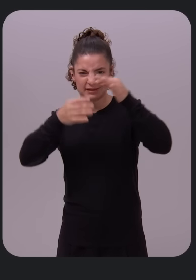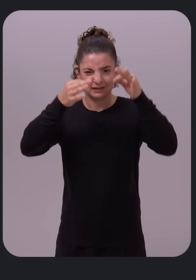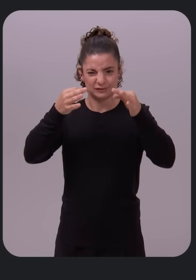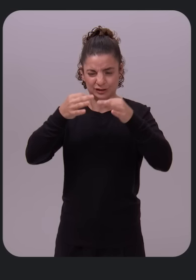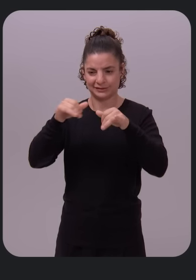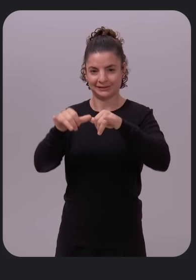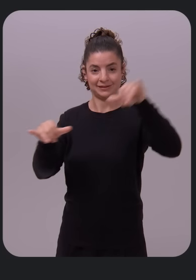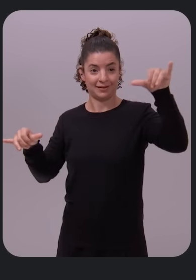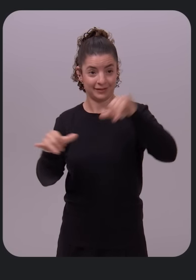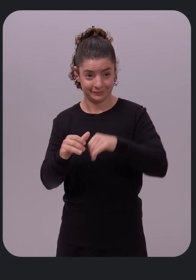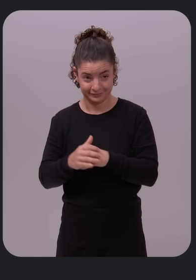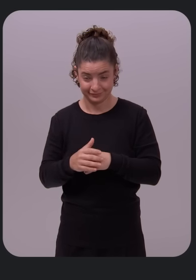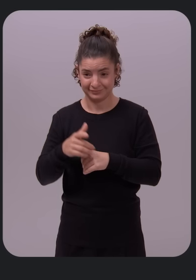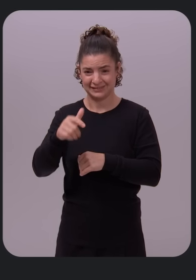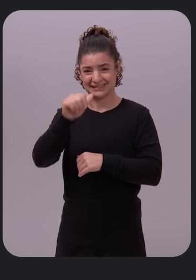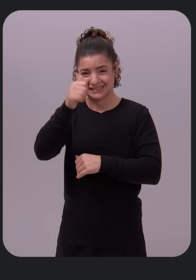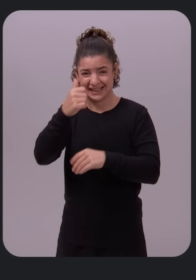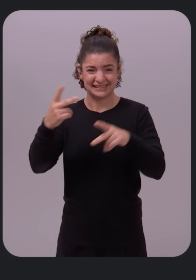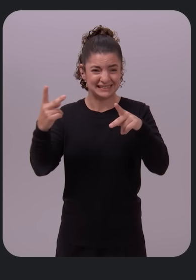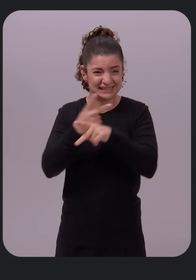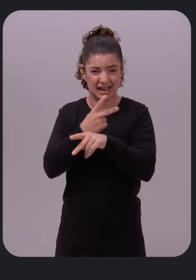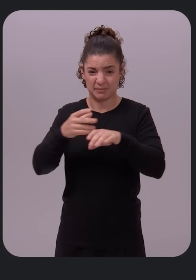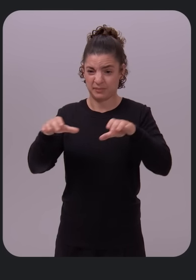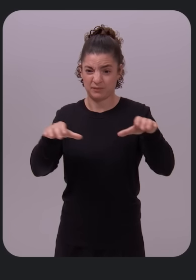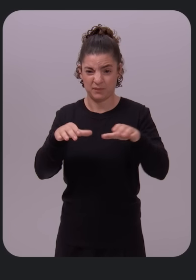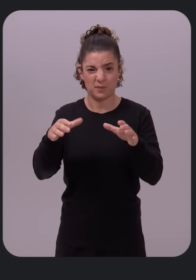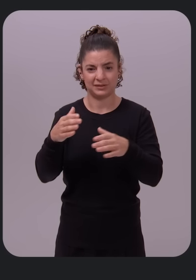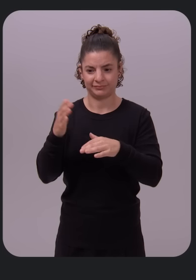It delivers 10x the performance over the previous generation